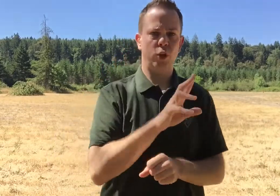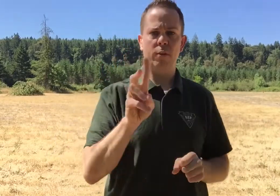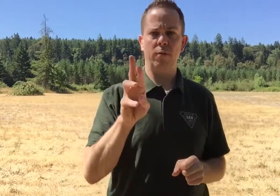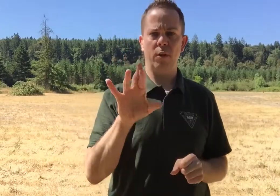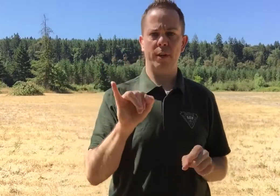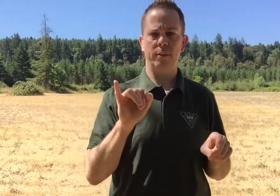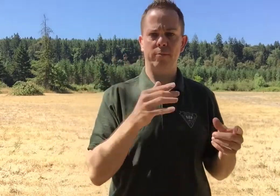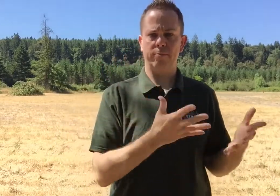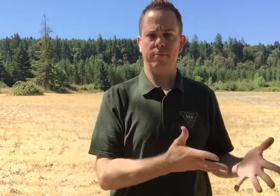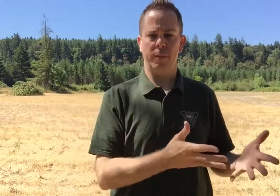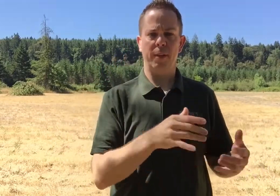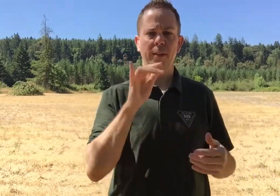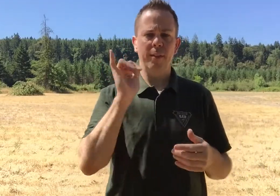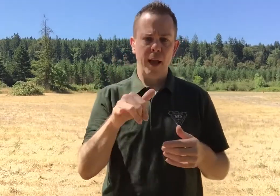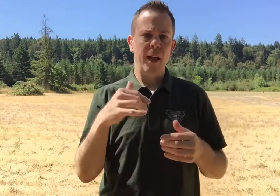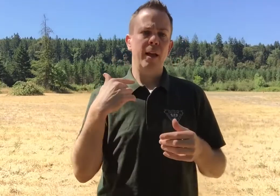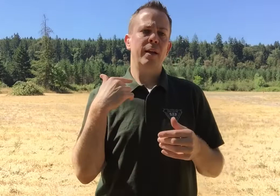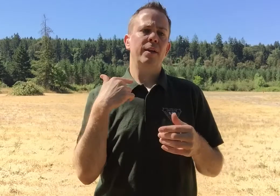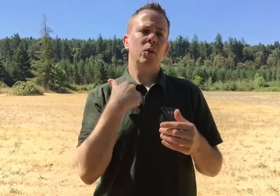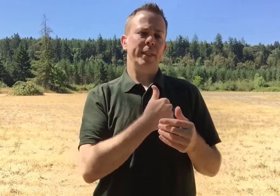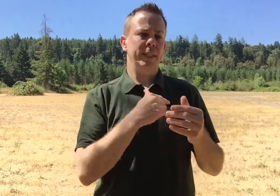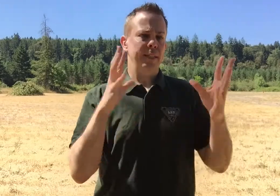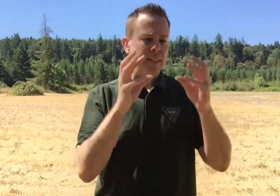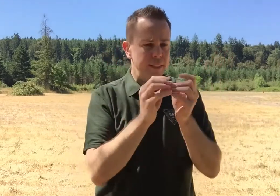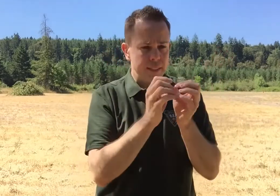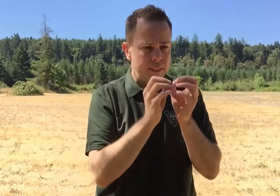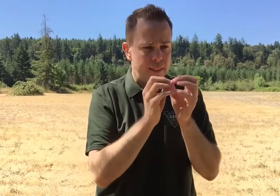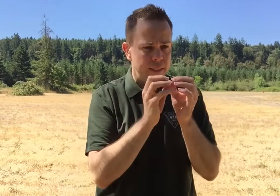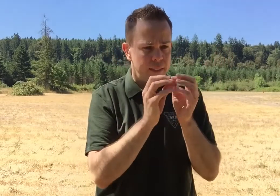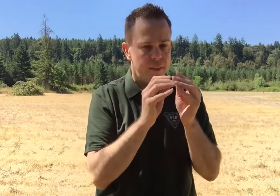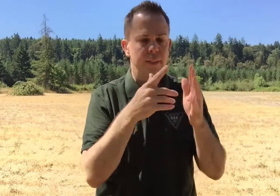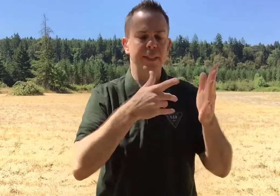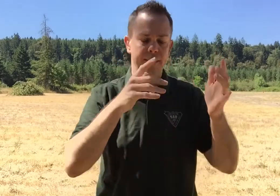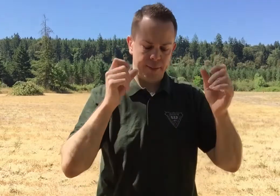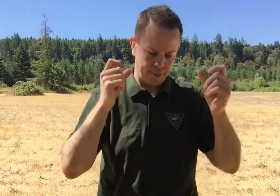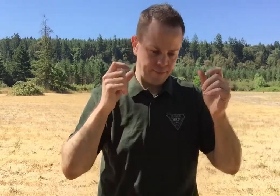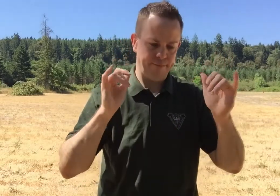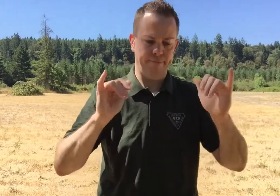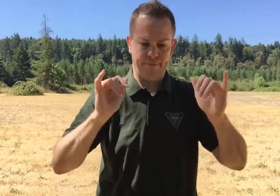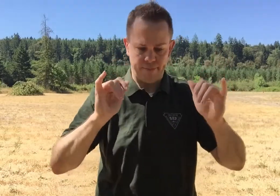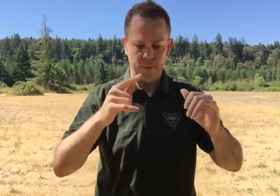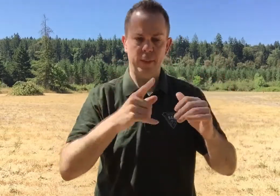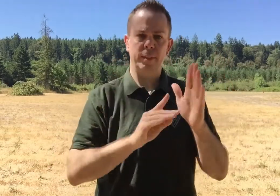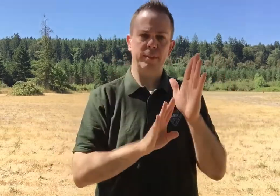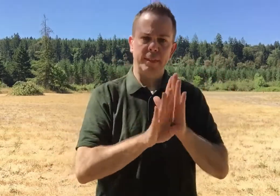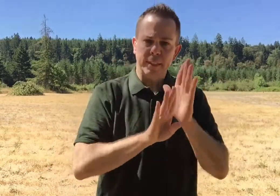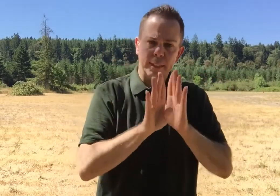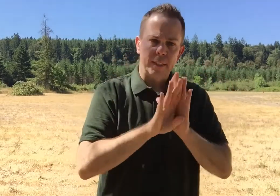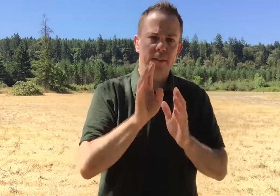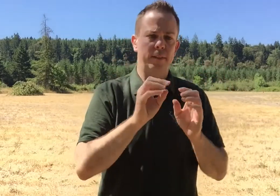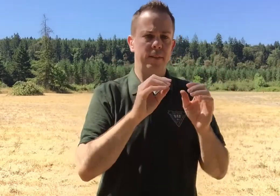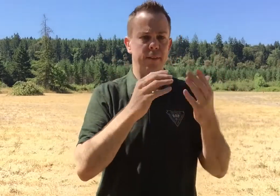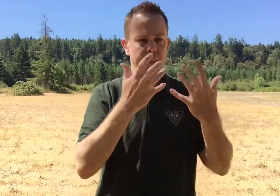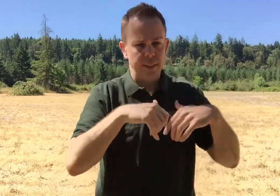At the time the article was released, we met at length with the hospital to address these issues and work out a plan. Our most recent meeting was a follow-up